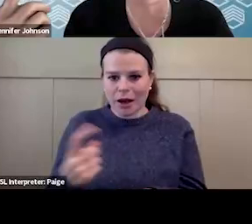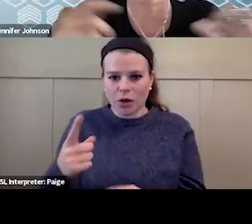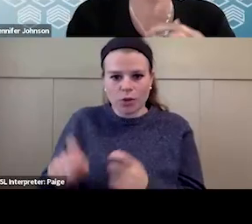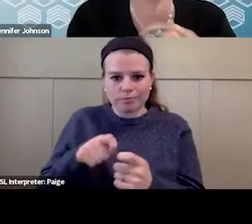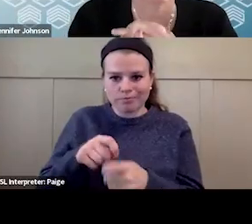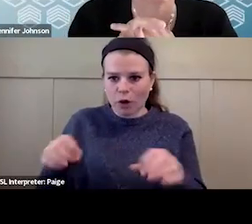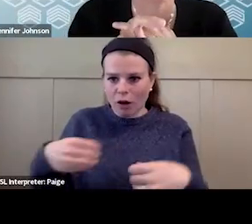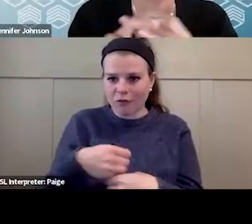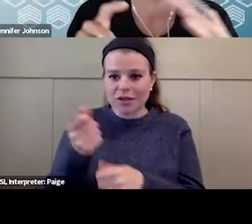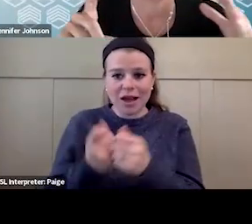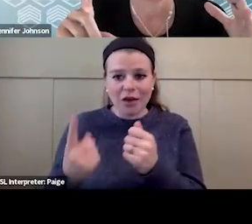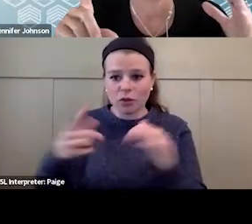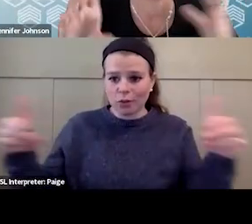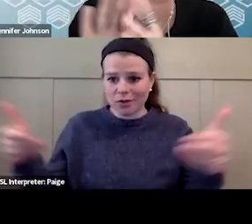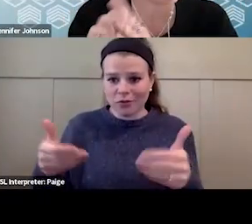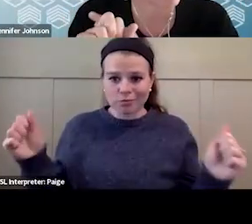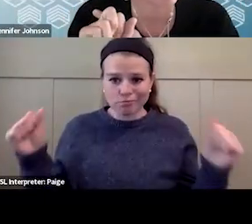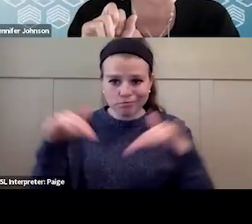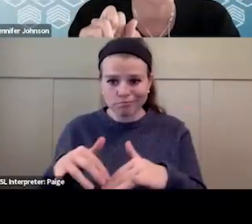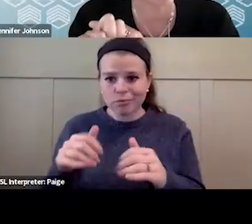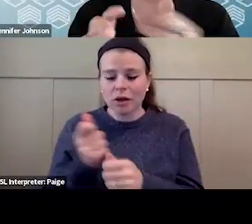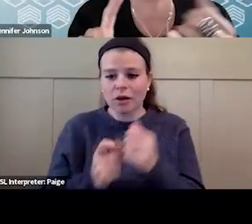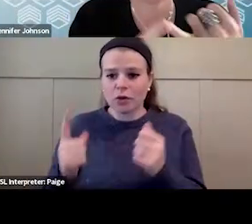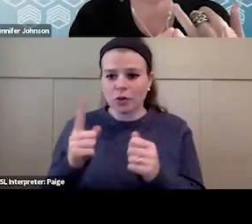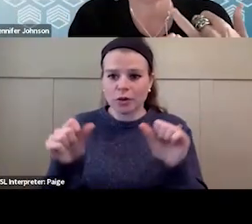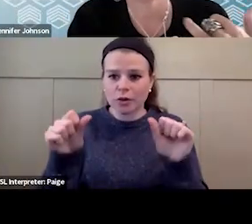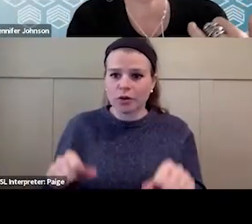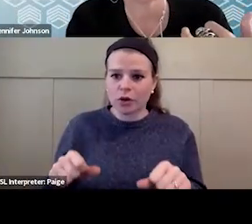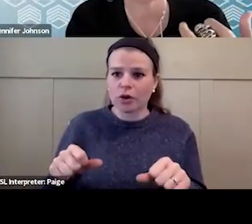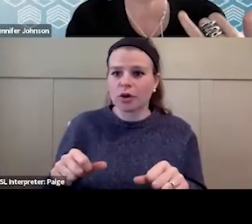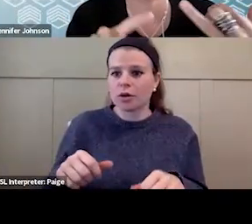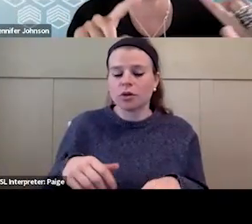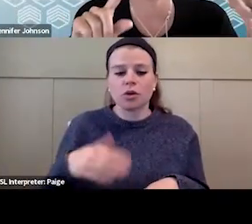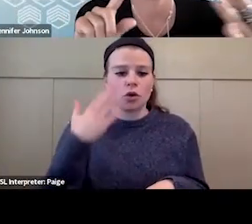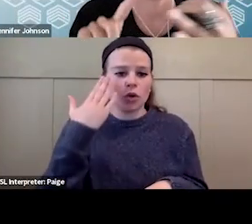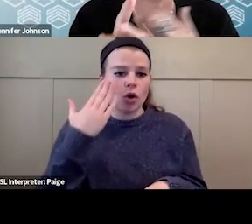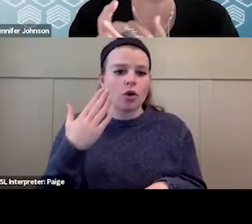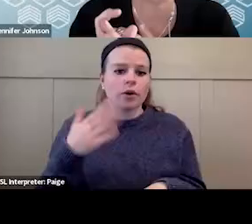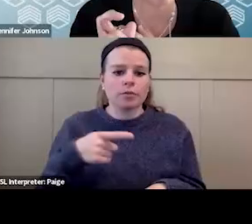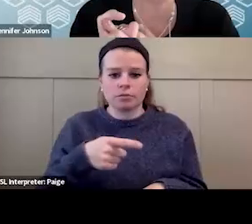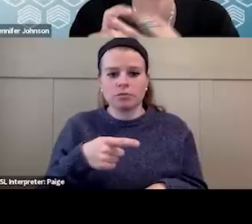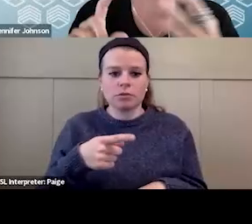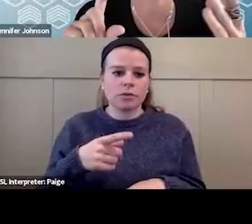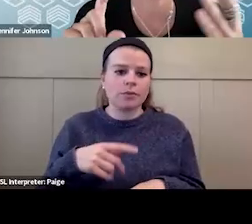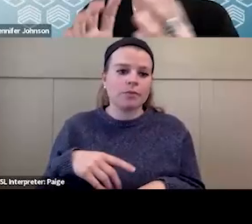Everyone was invited. Yeah. And everyone could get credit. Post, it was post certified. It was MCLE.